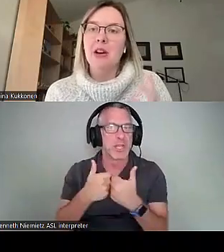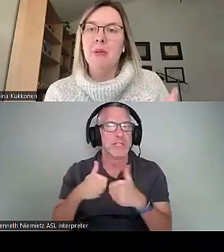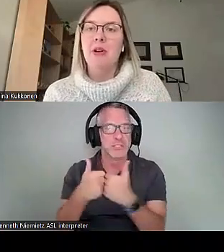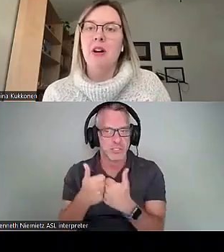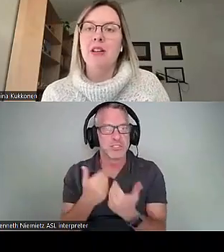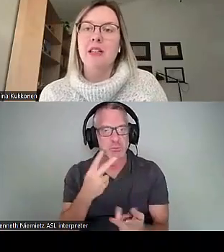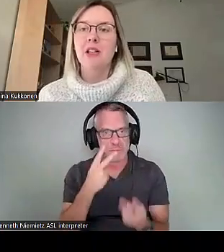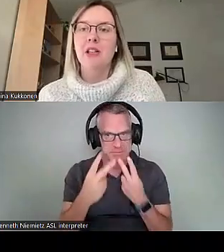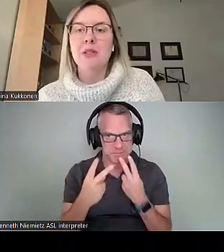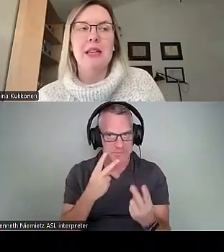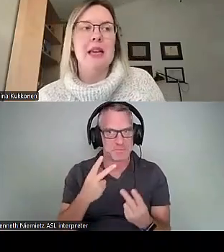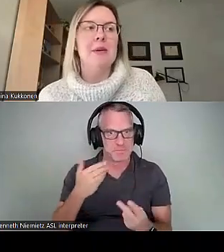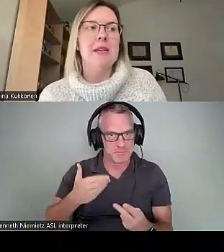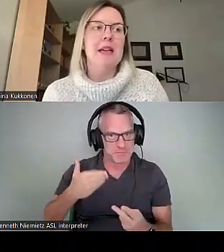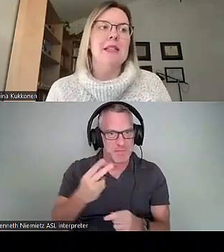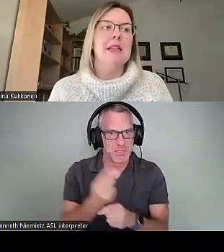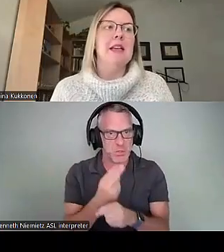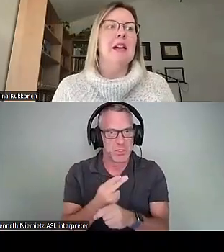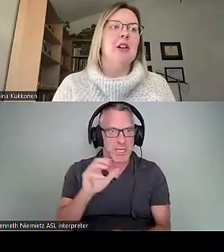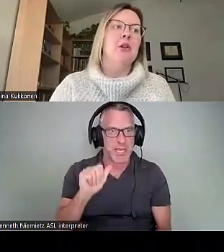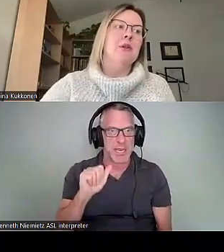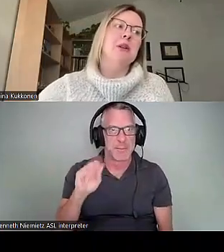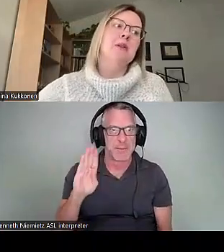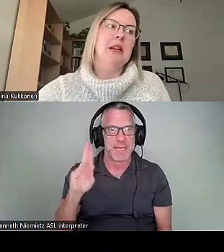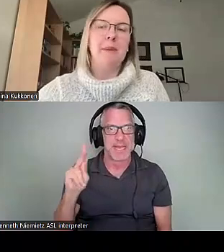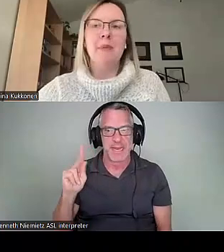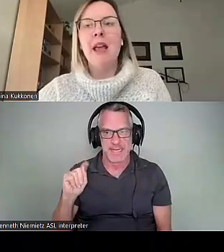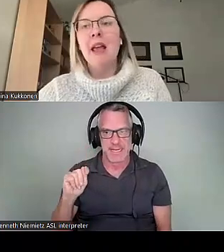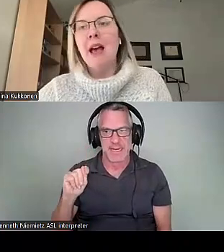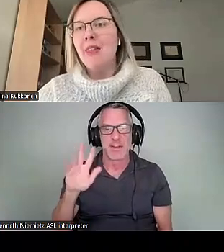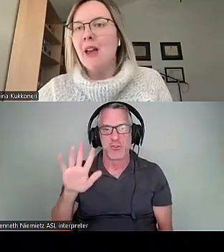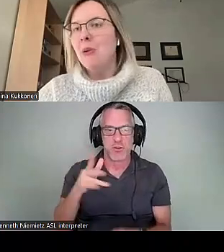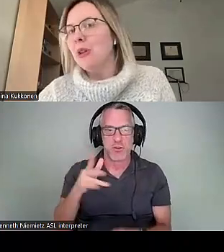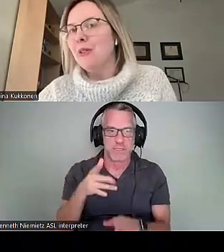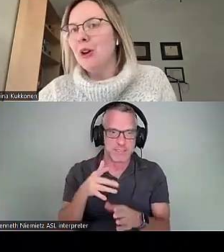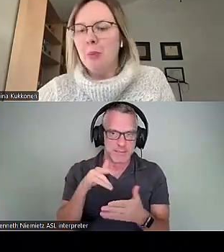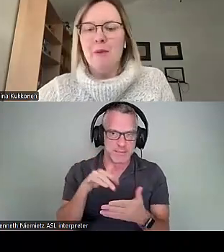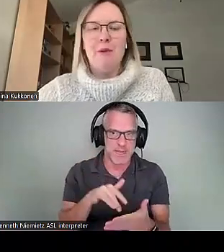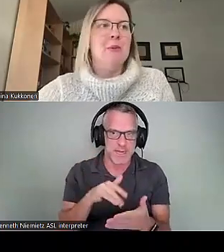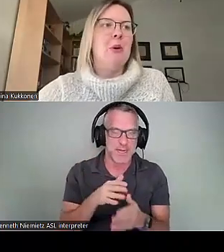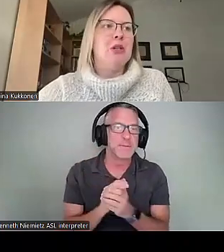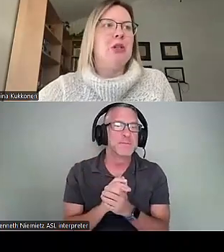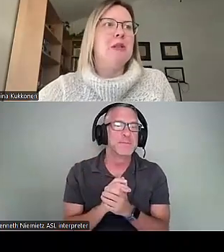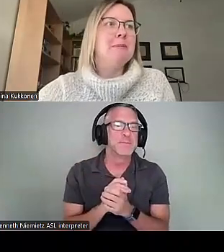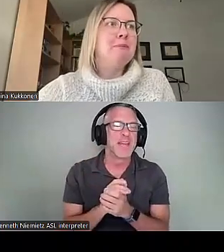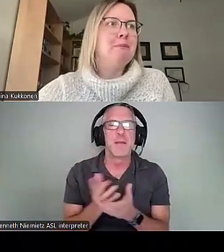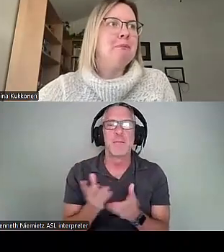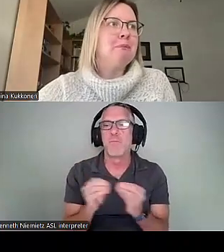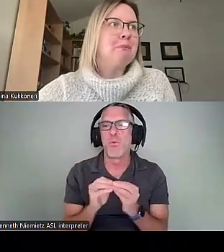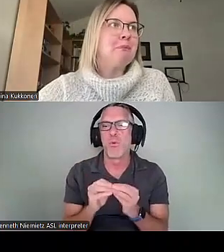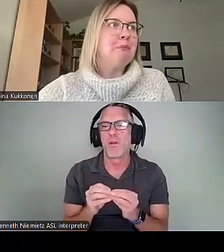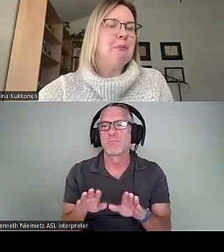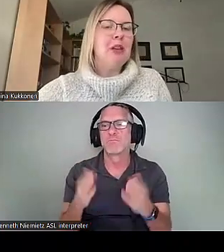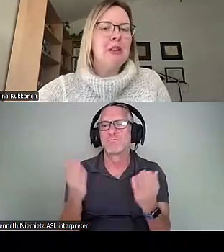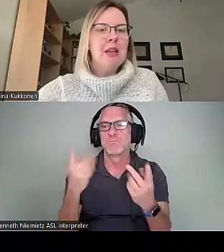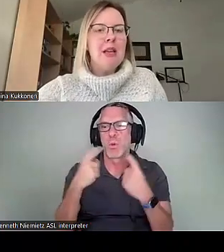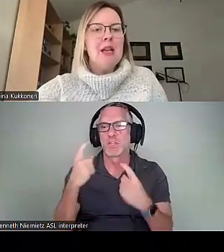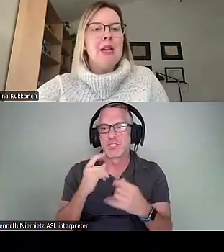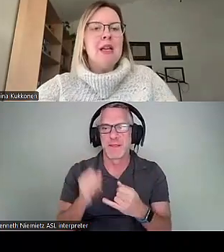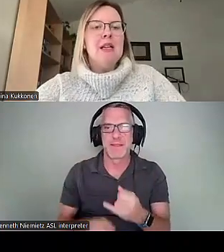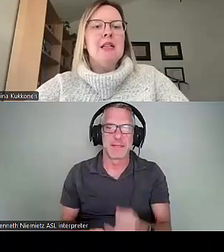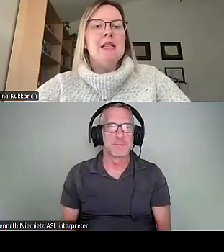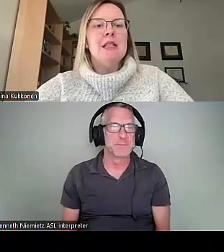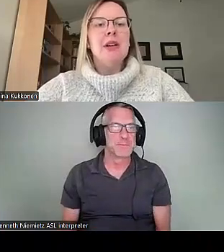come across in using ABKT in your field of study. And then we'll leave it open for some questions.